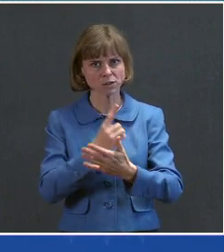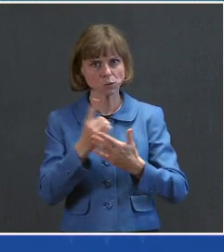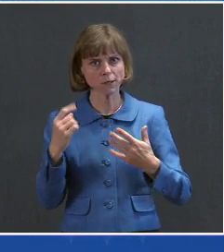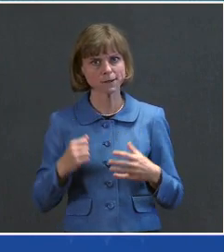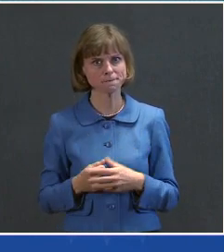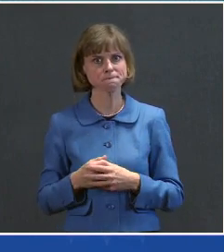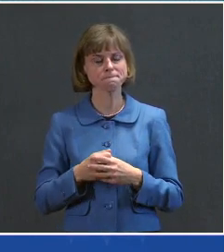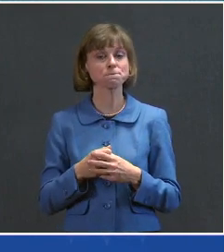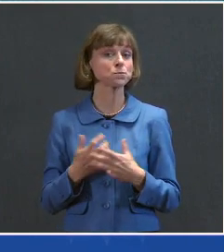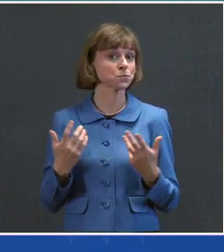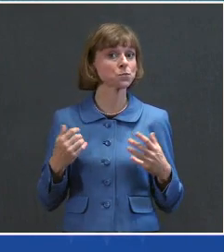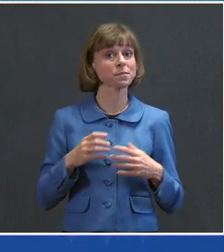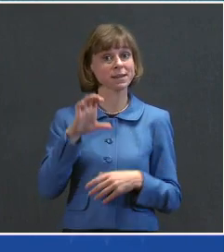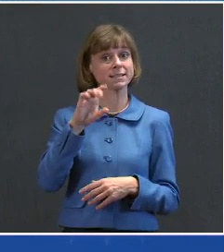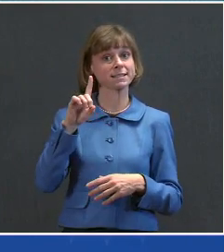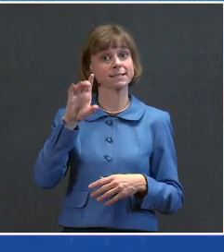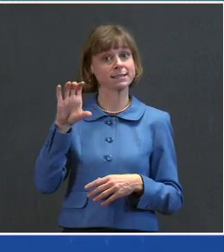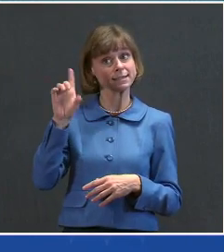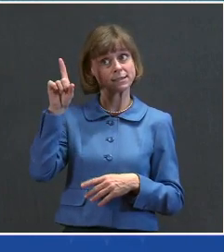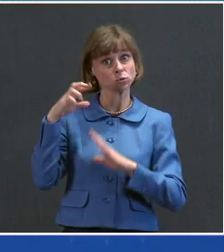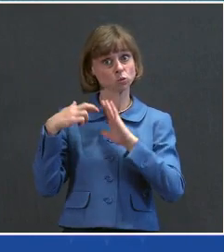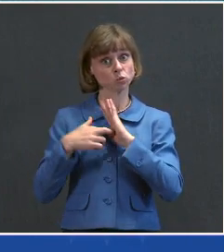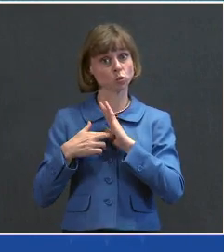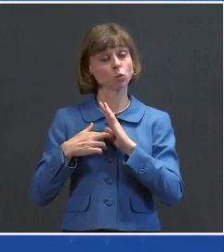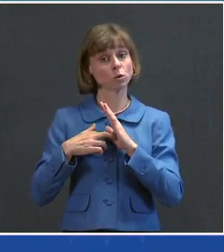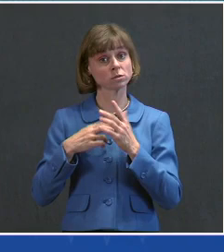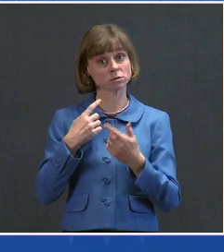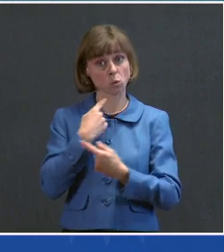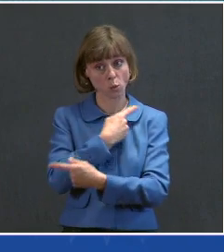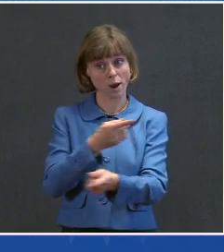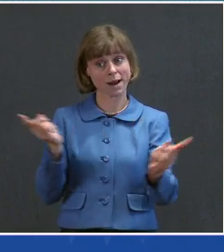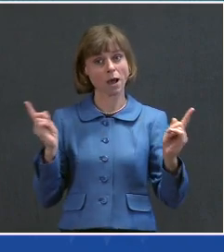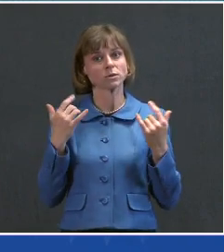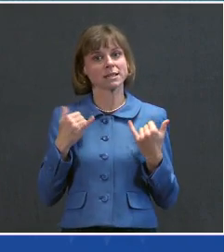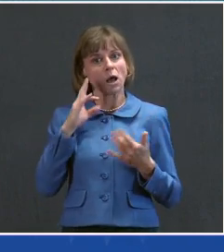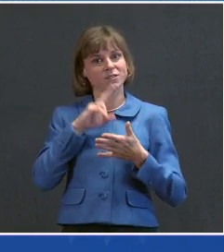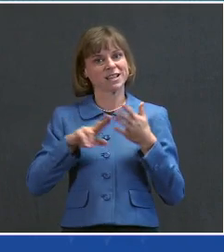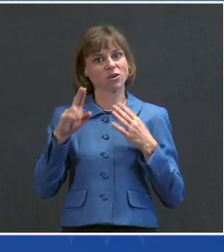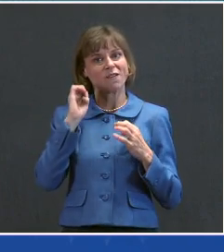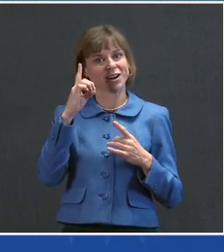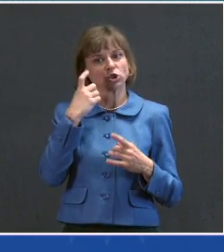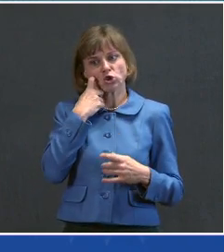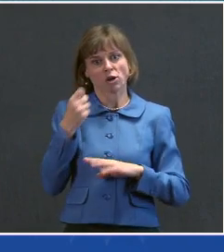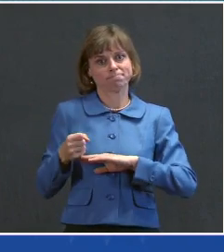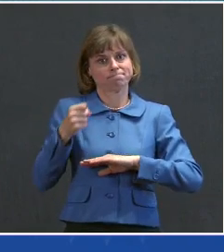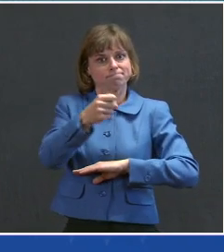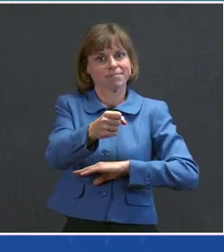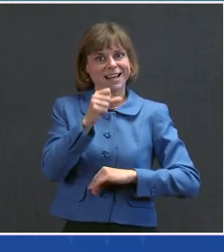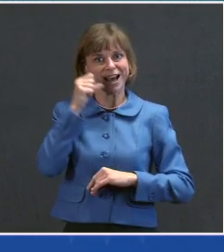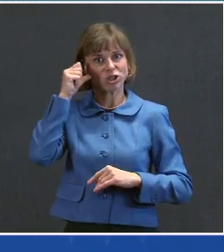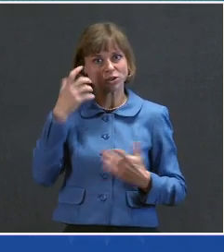there were CDC guidelines that were put out. We now have a Secretary of Education, as of just yesterday. This will be his number one priority.